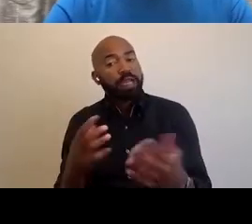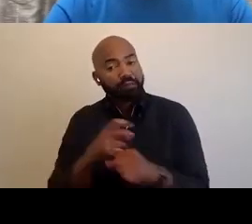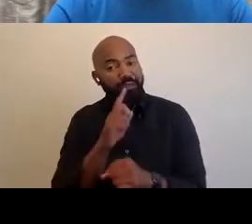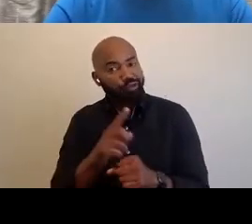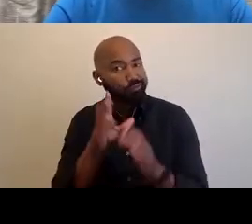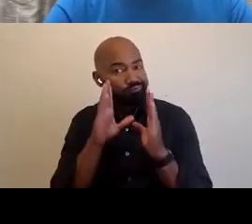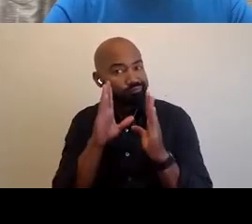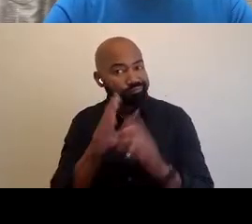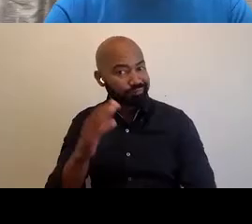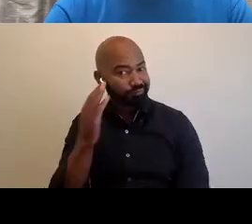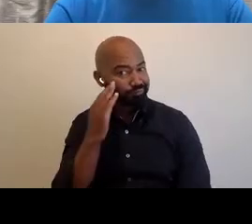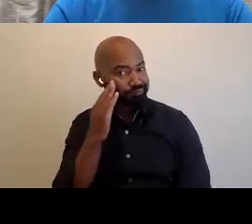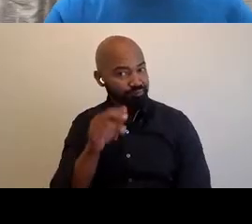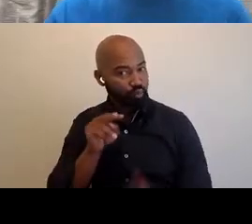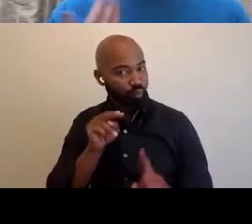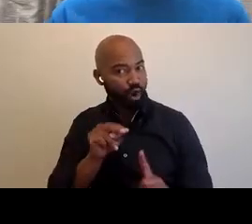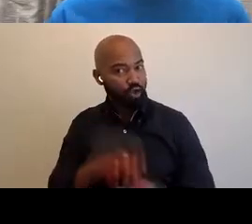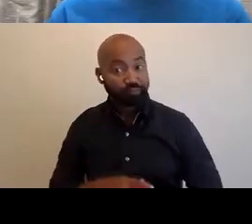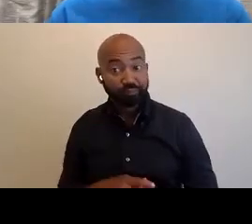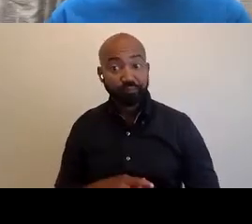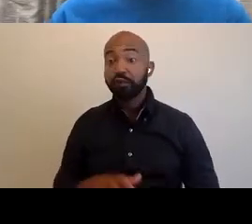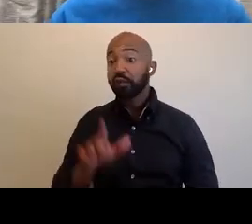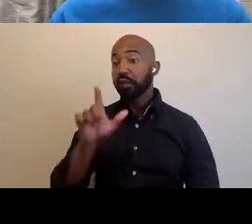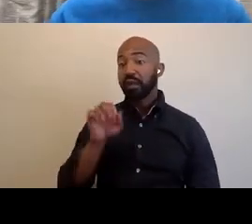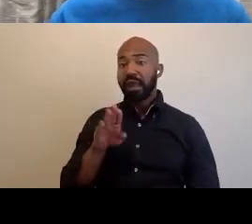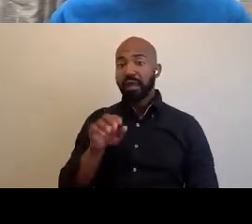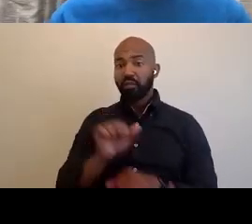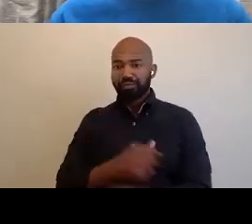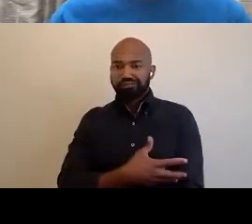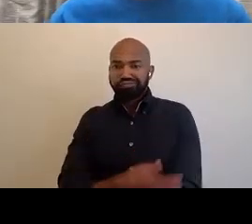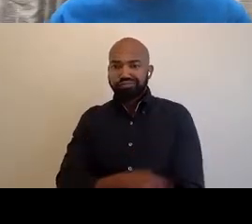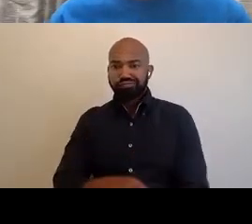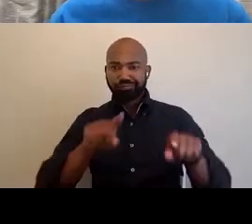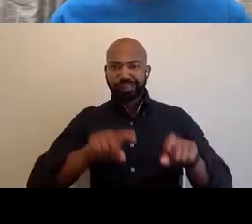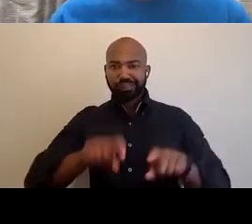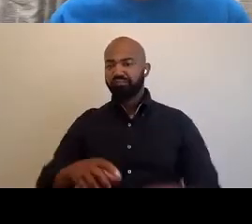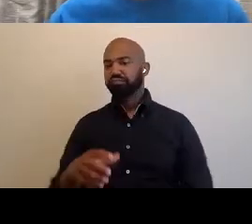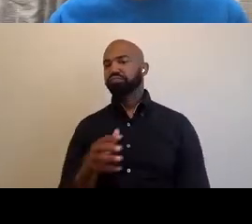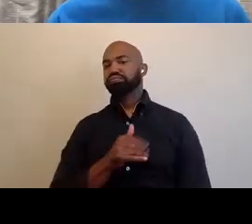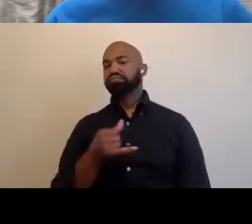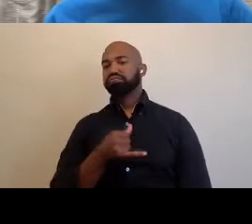that we just need to keep an eye on and that's why those labs are really important to keep looking at.